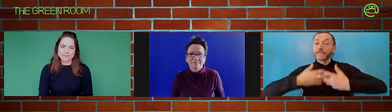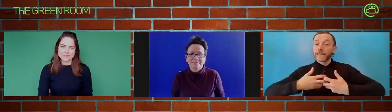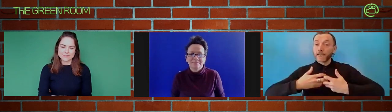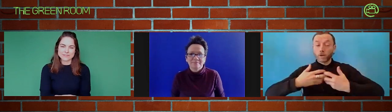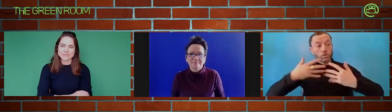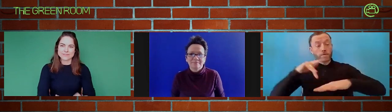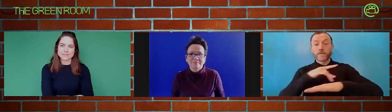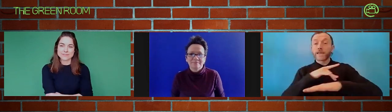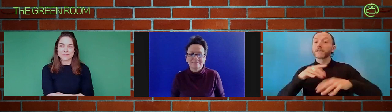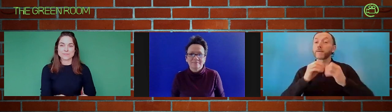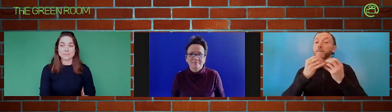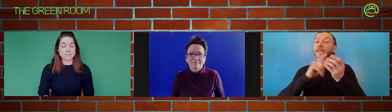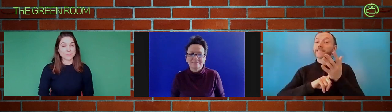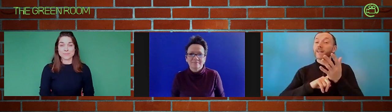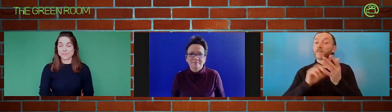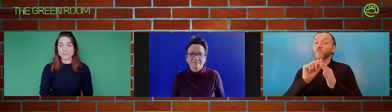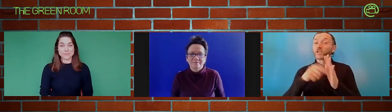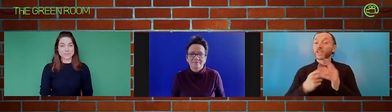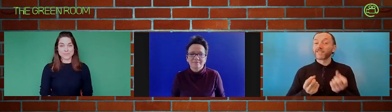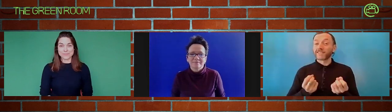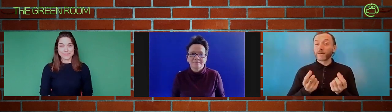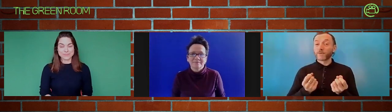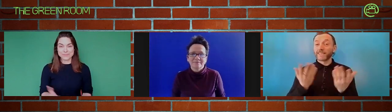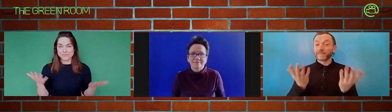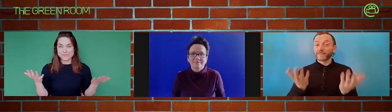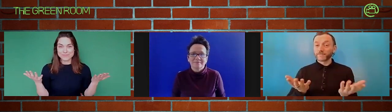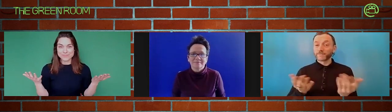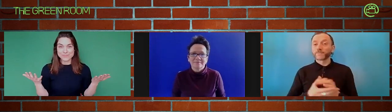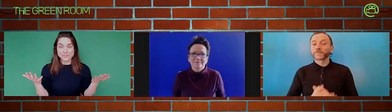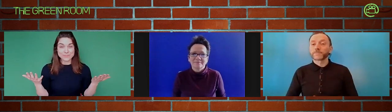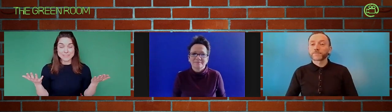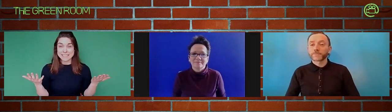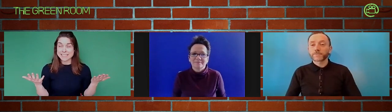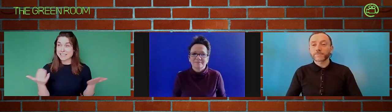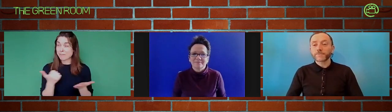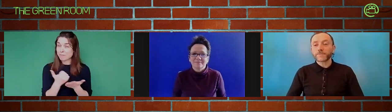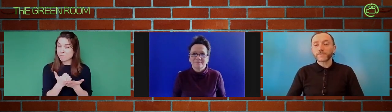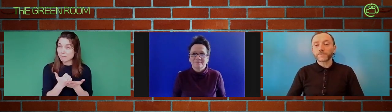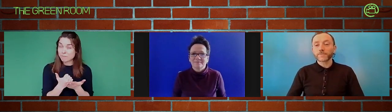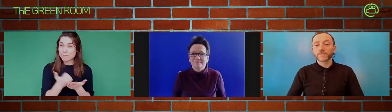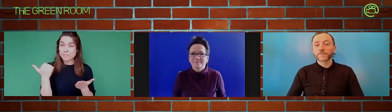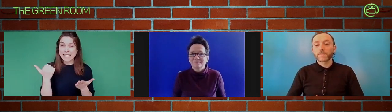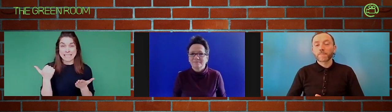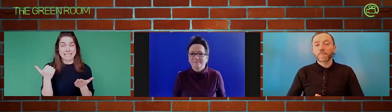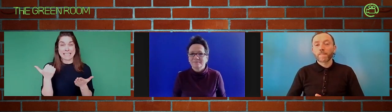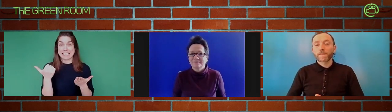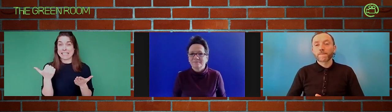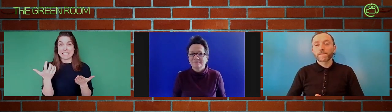I mean it's it's an incredible tool and you're right it's to encourage more